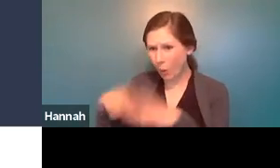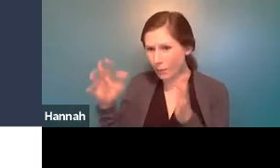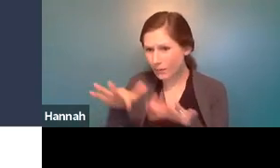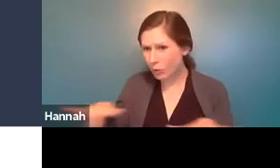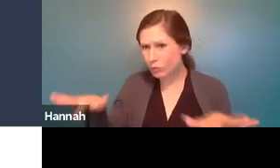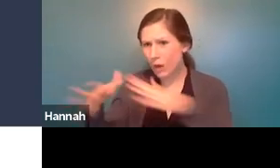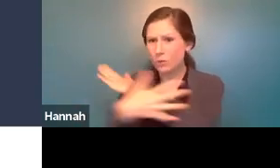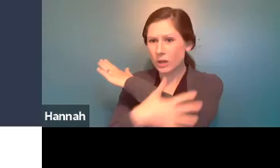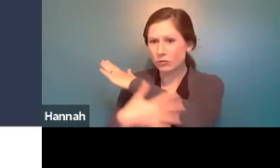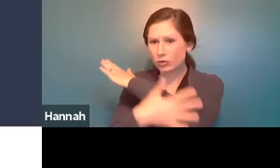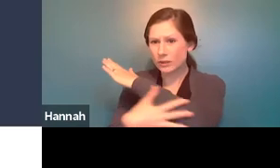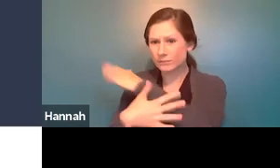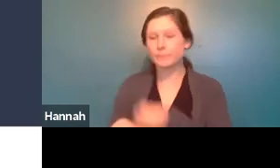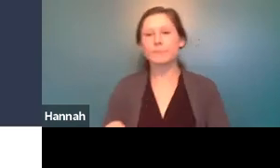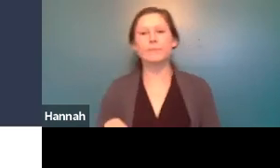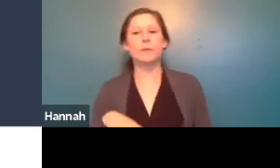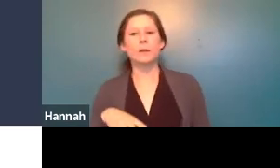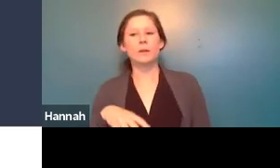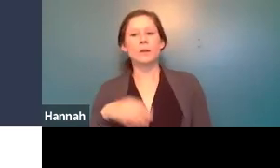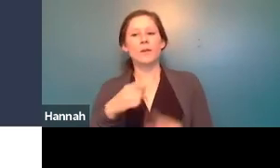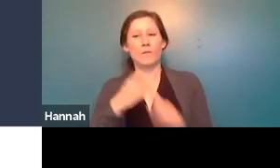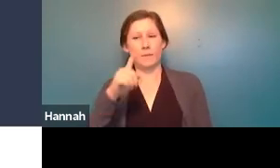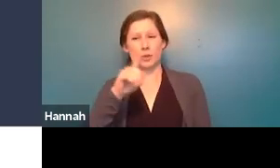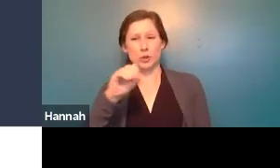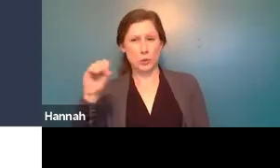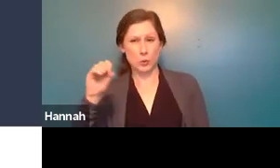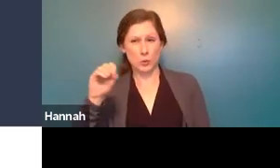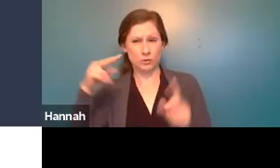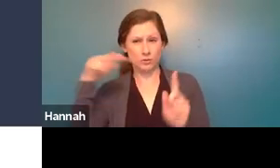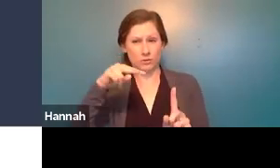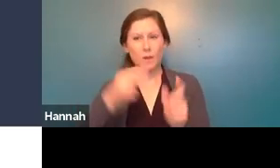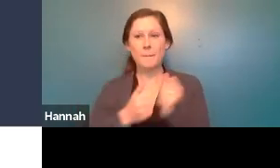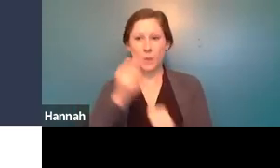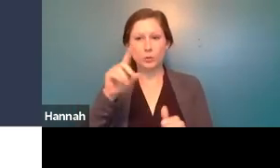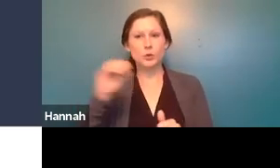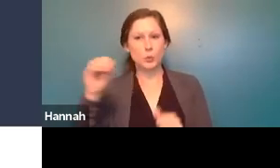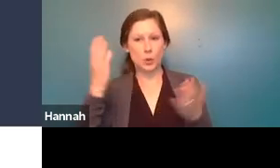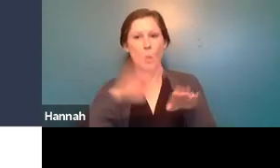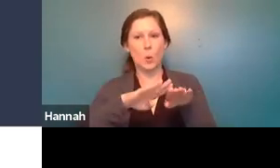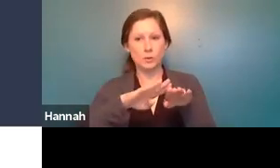Chris: From a zoo's perspective, most zoos are closed. Many furloughed their people